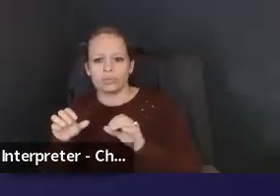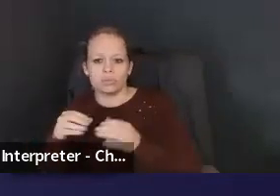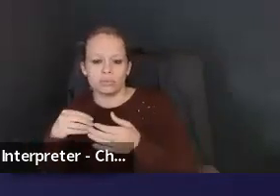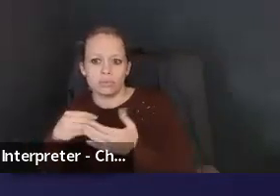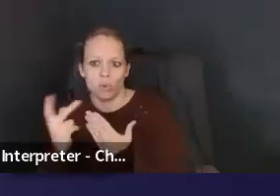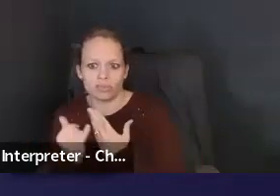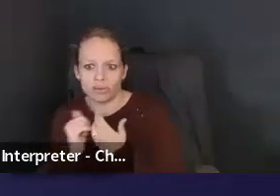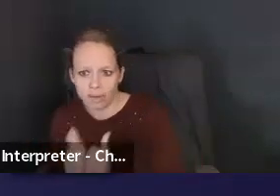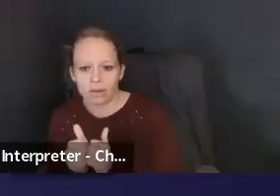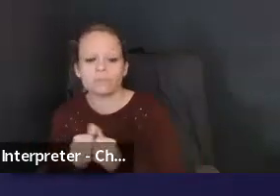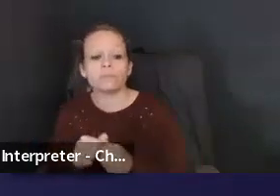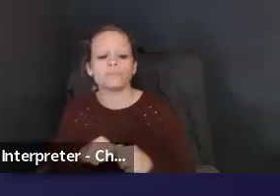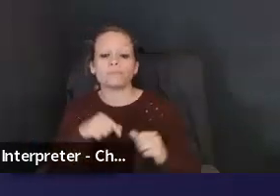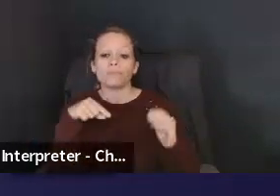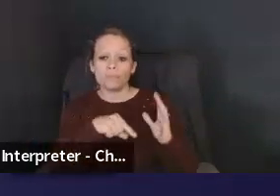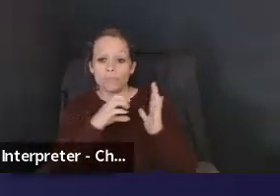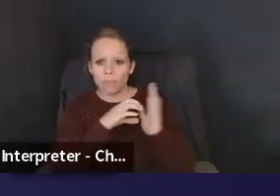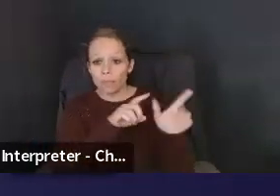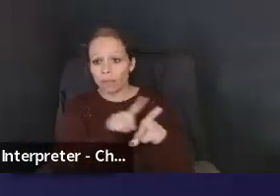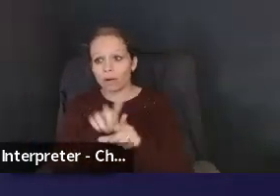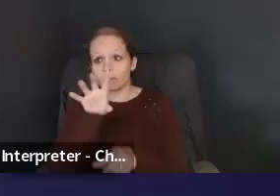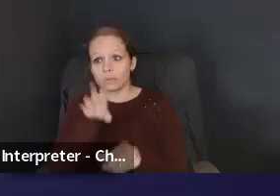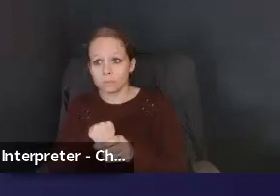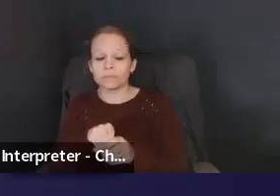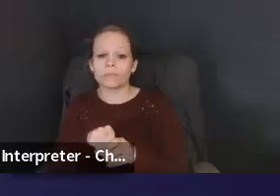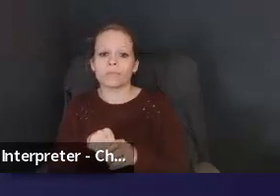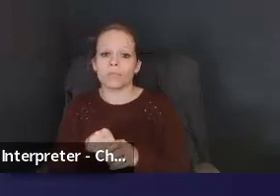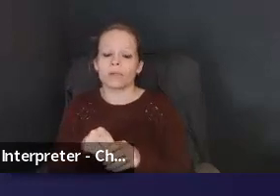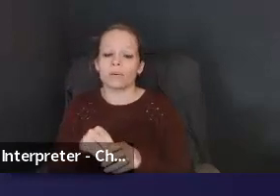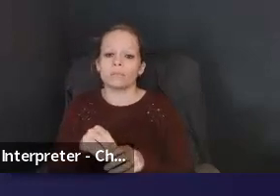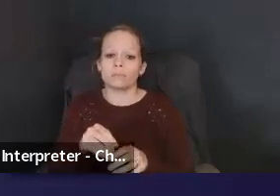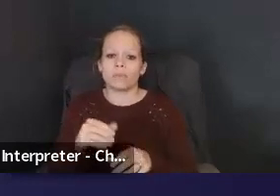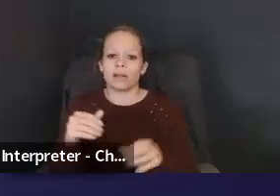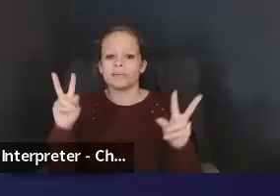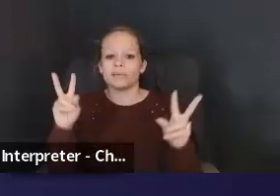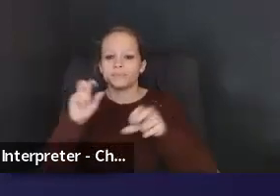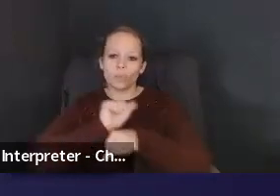this section includes a, is put into what's called a 'work plan' or sometimes called other